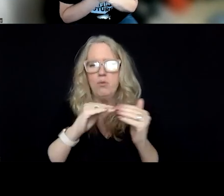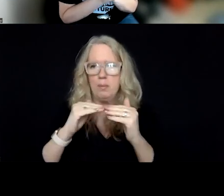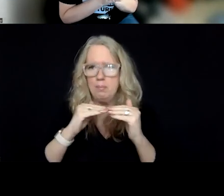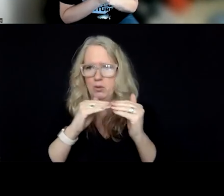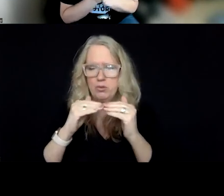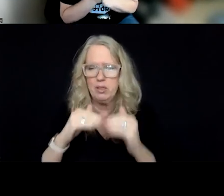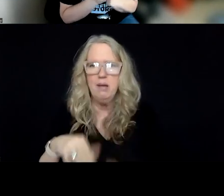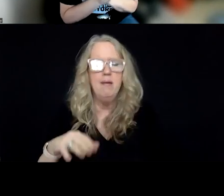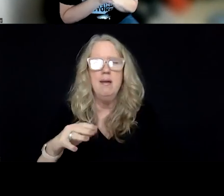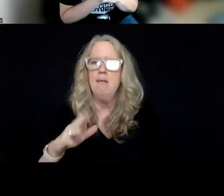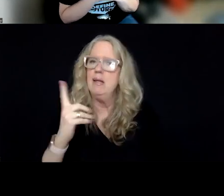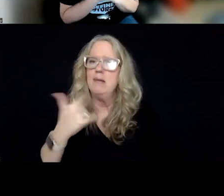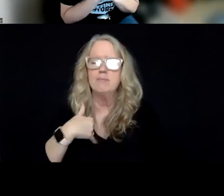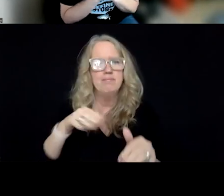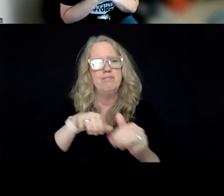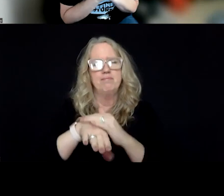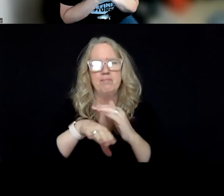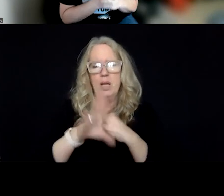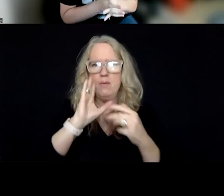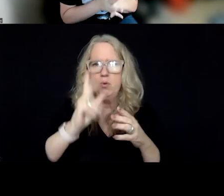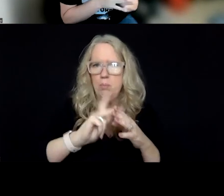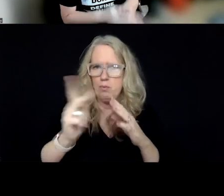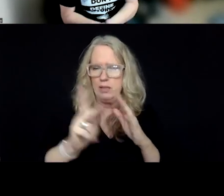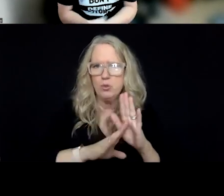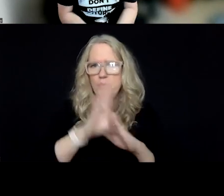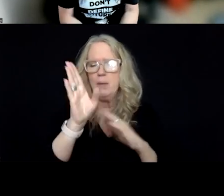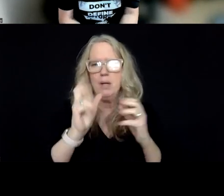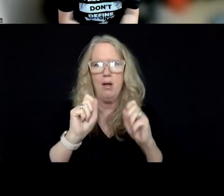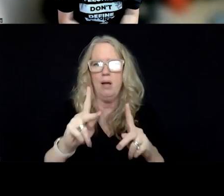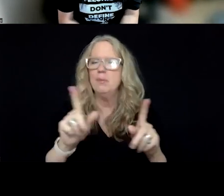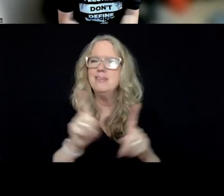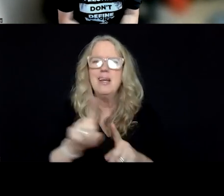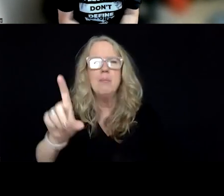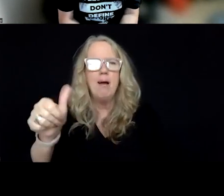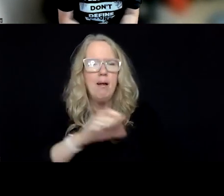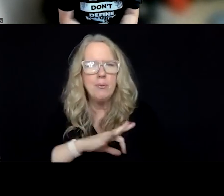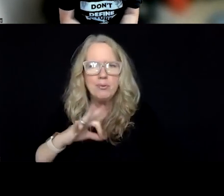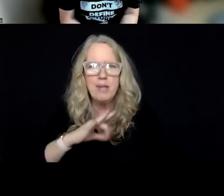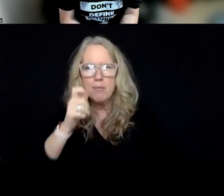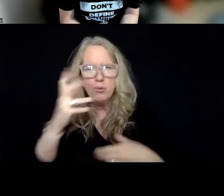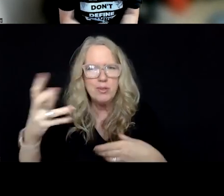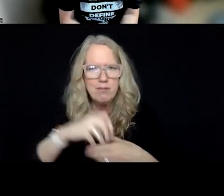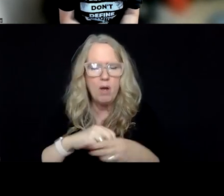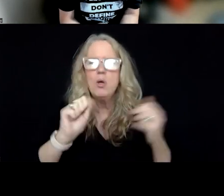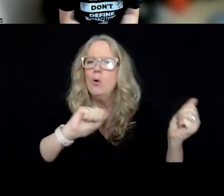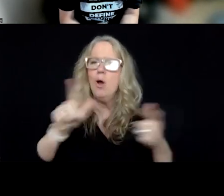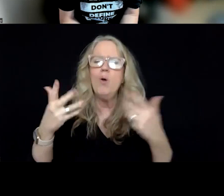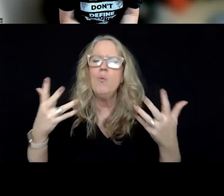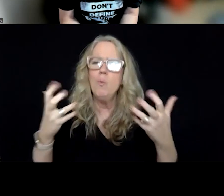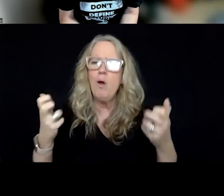THEY NEED TO HAVE OPPORTUNITIES JUST LIKE EVERY OTHER STAFF ON BOARD. WE ALL WANT TO FEEL LIKE WHAT WE DO MATTERS AND WE WANT